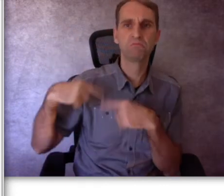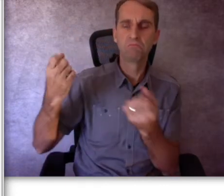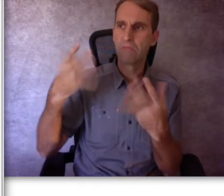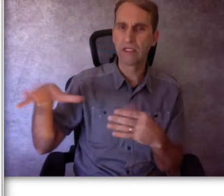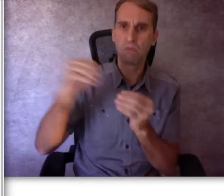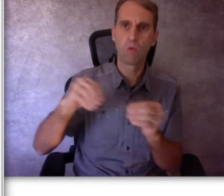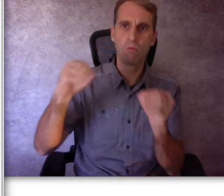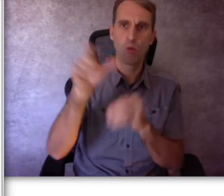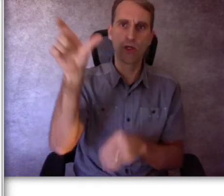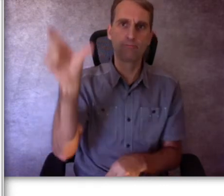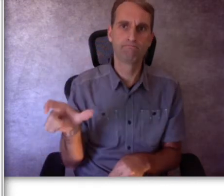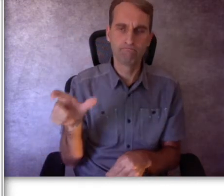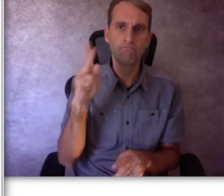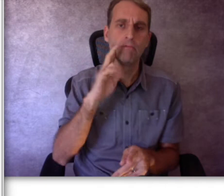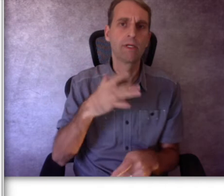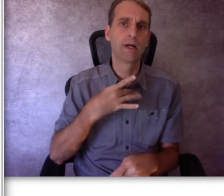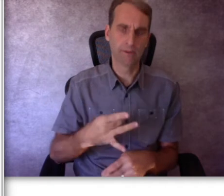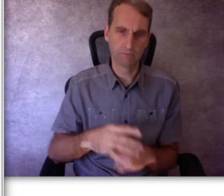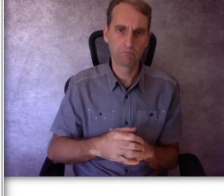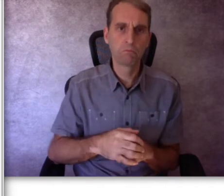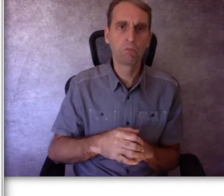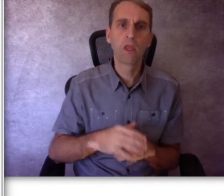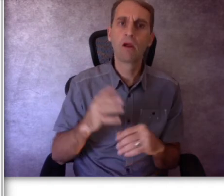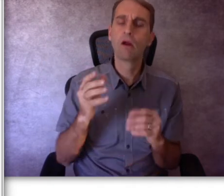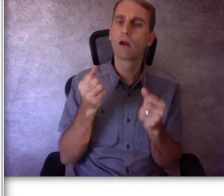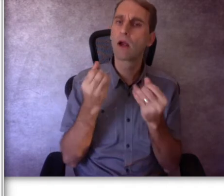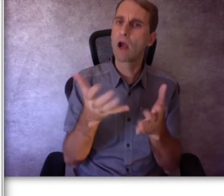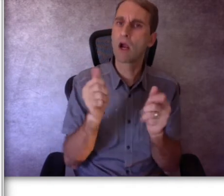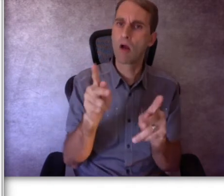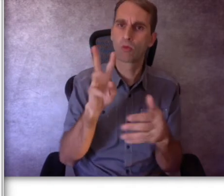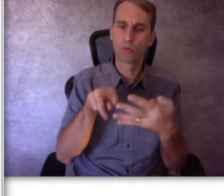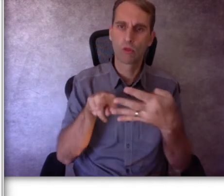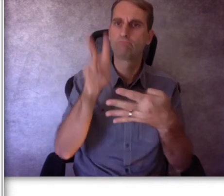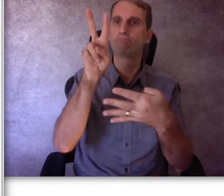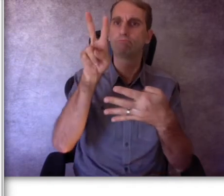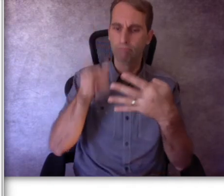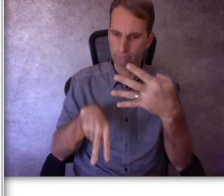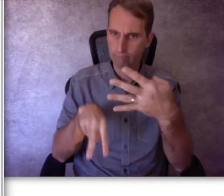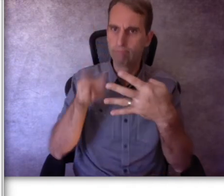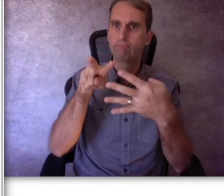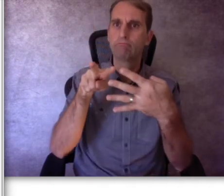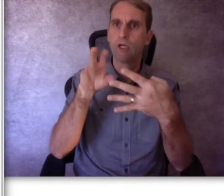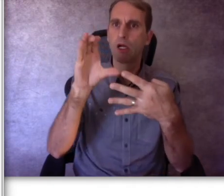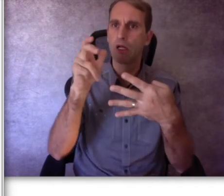That has become more common, and people like it. It’s more user friendly with the ability to understand